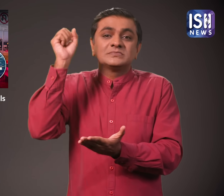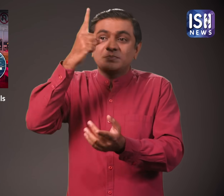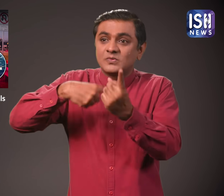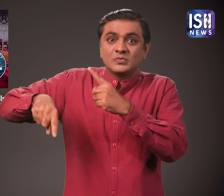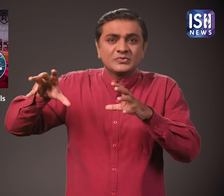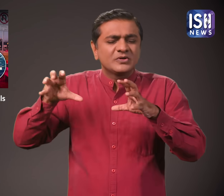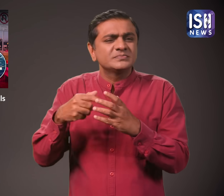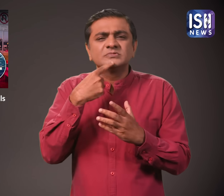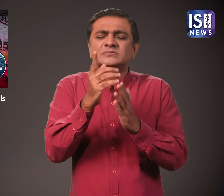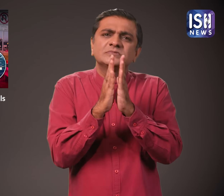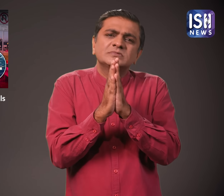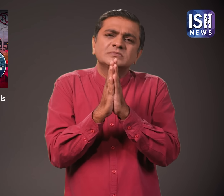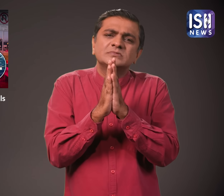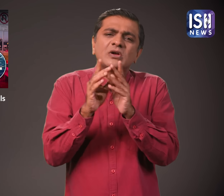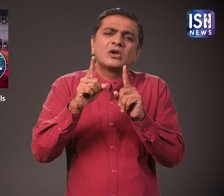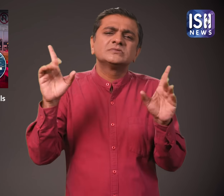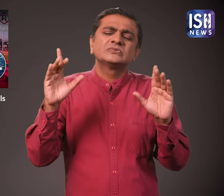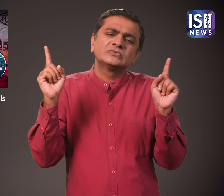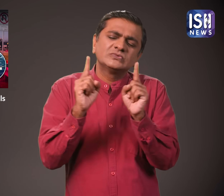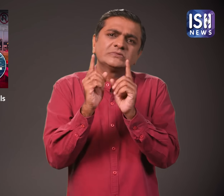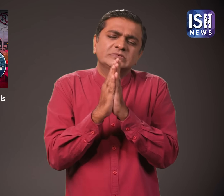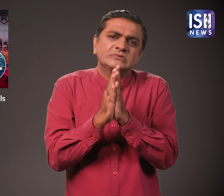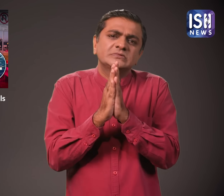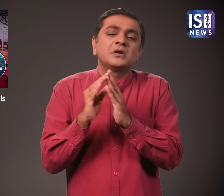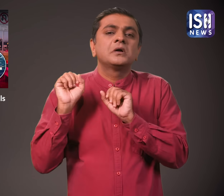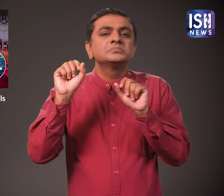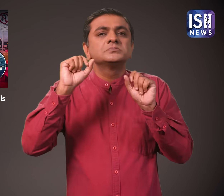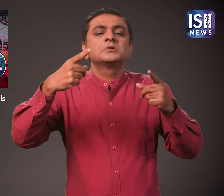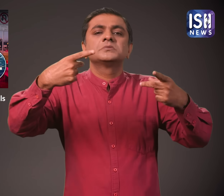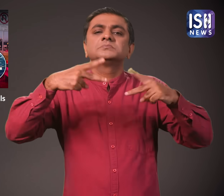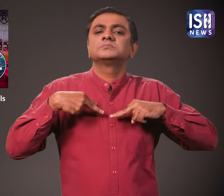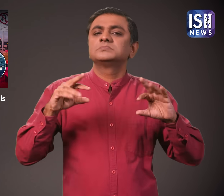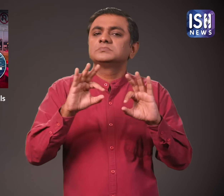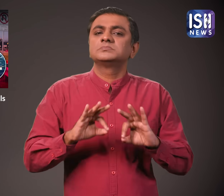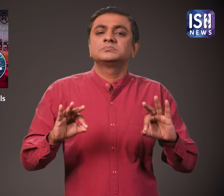The Sikh community appealed for a shorter prison term, but there has been no response yet.